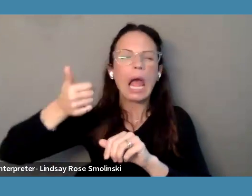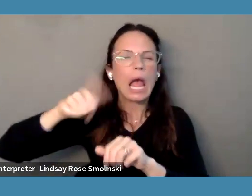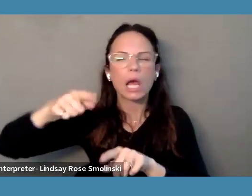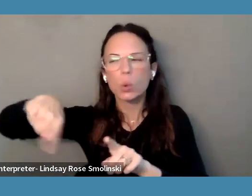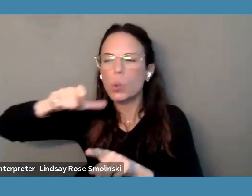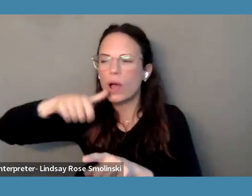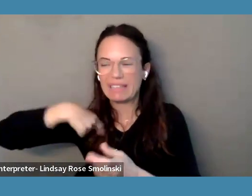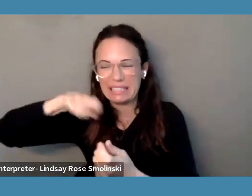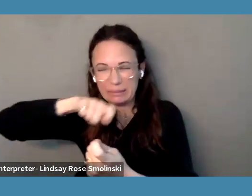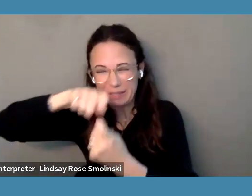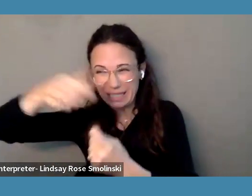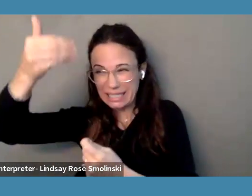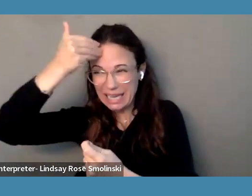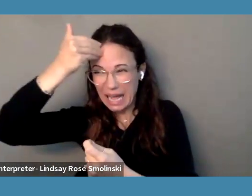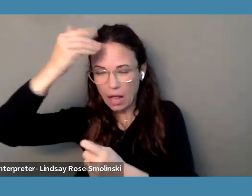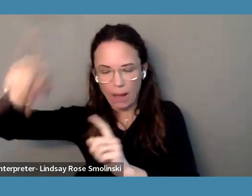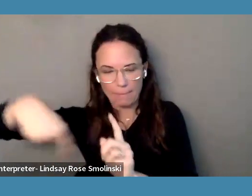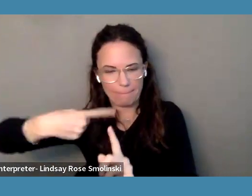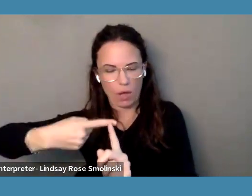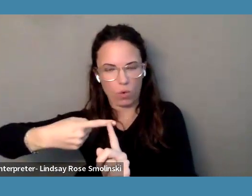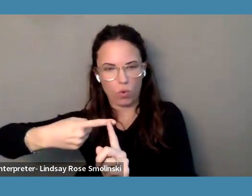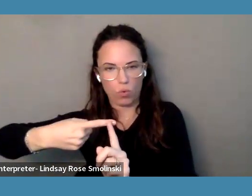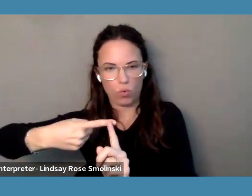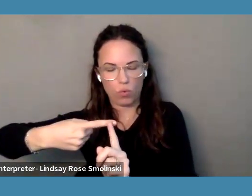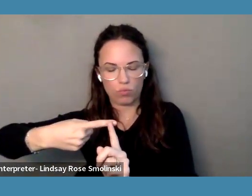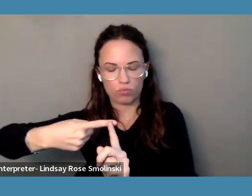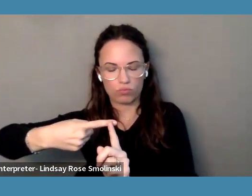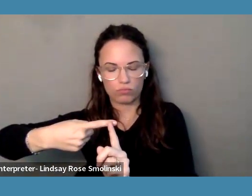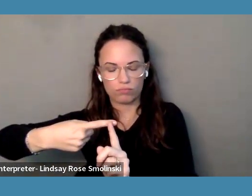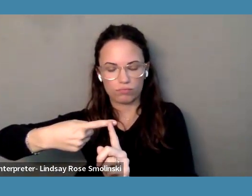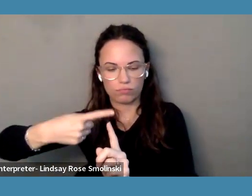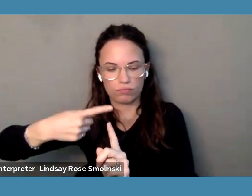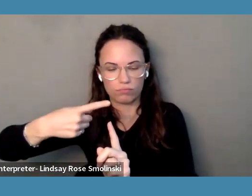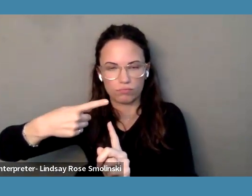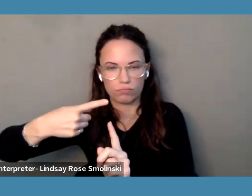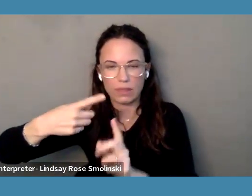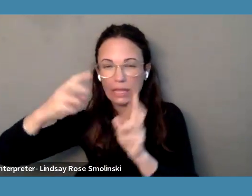about the issue of the fair hearing can testify.